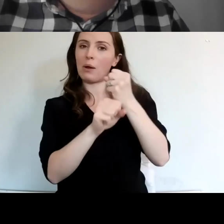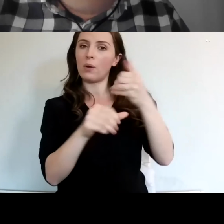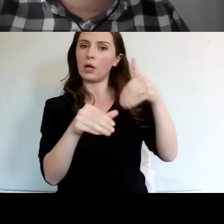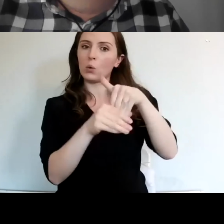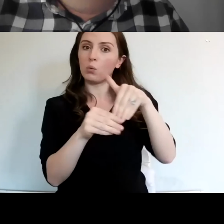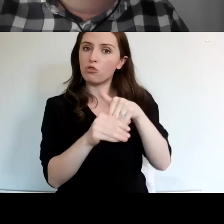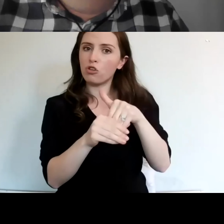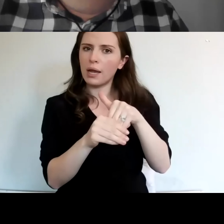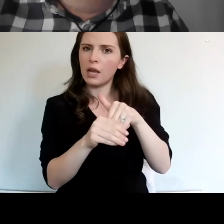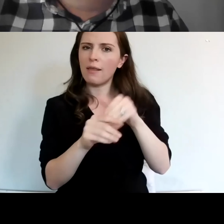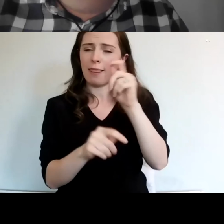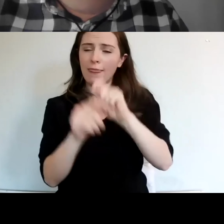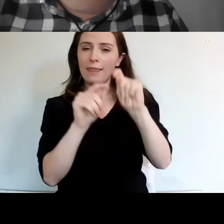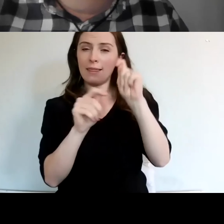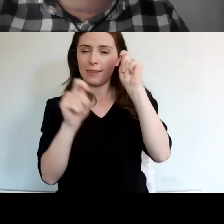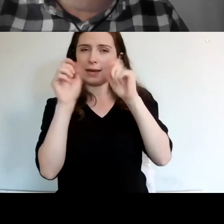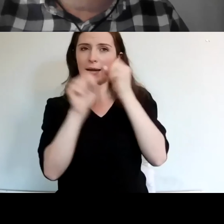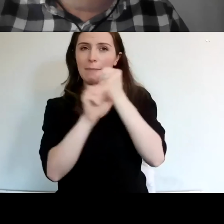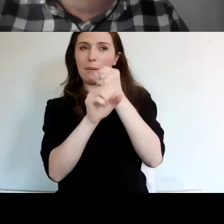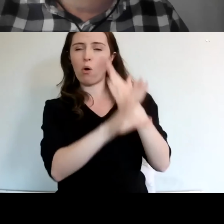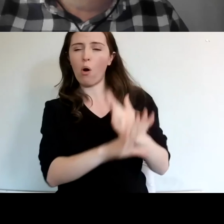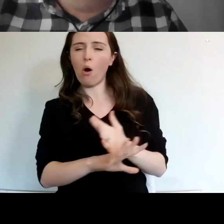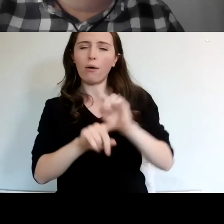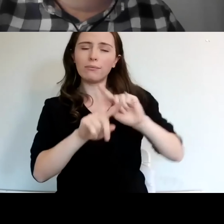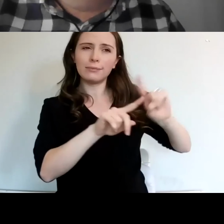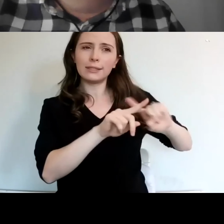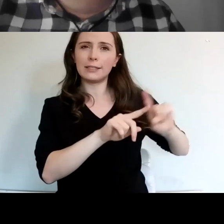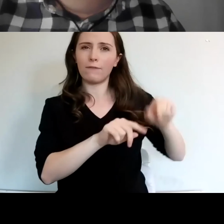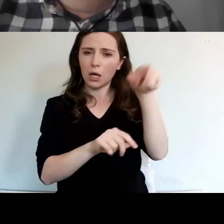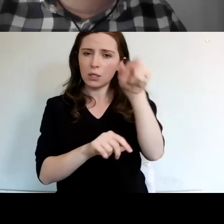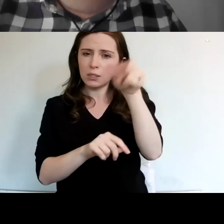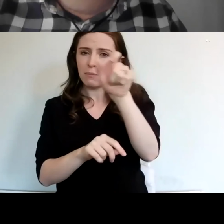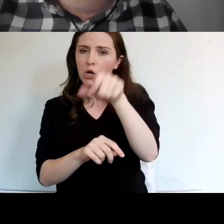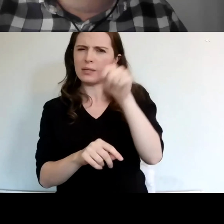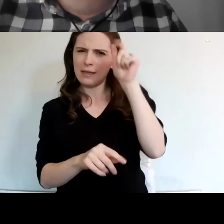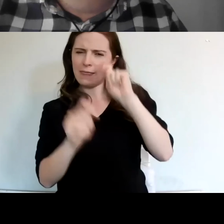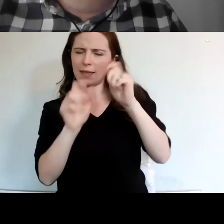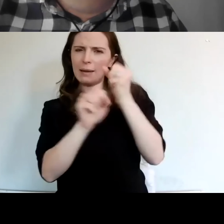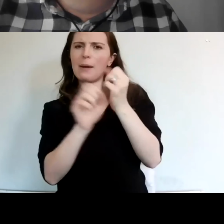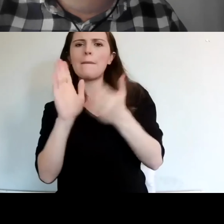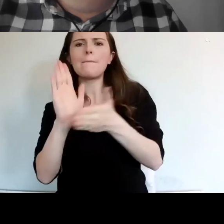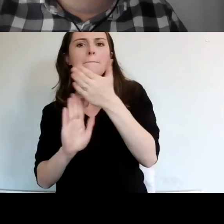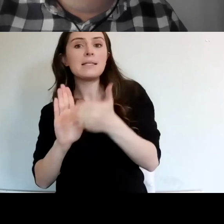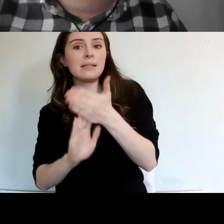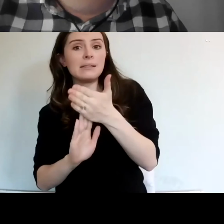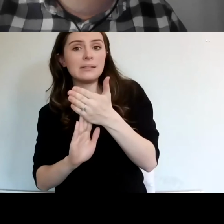when you're designing your website? Again, I'll stress the business case of this. The more user groups and the more users you consider,